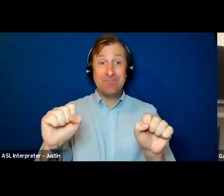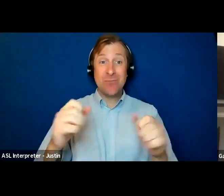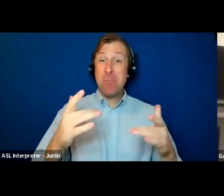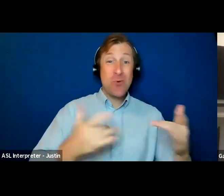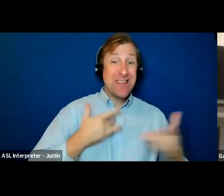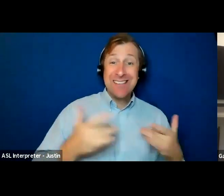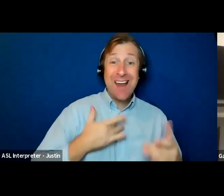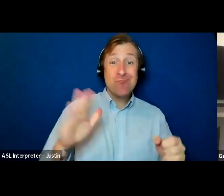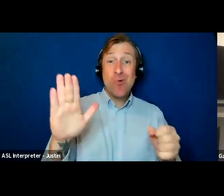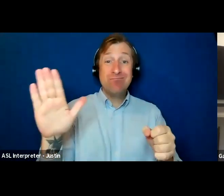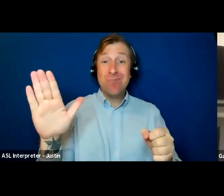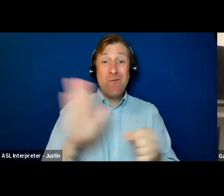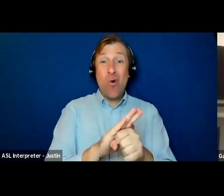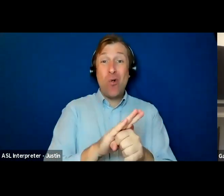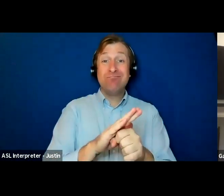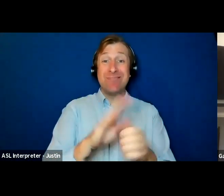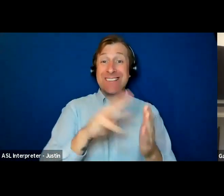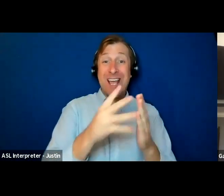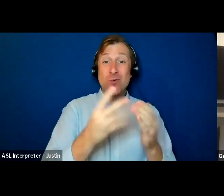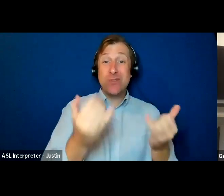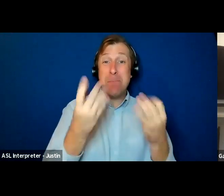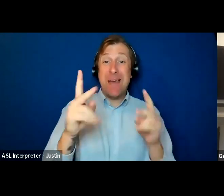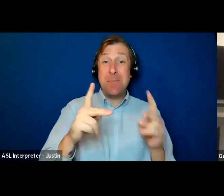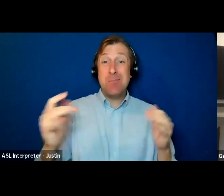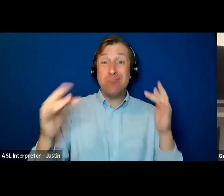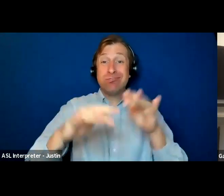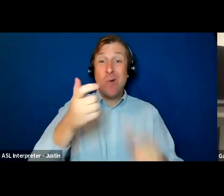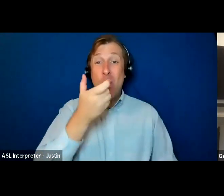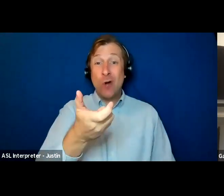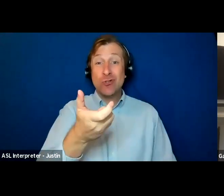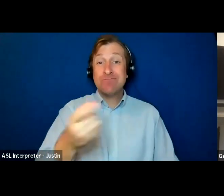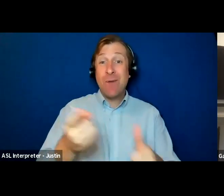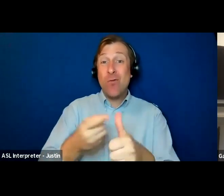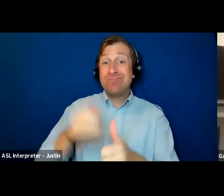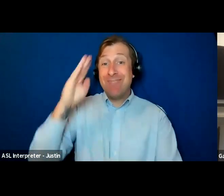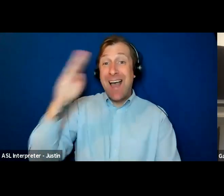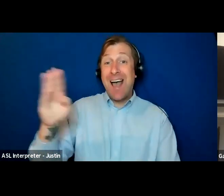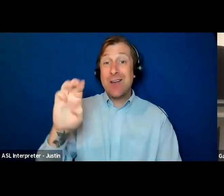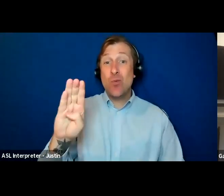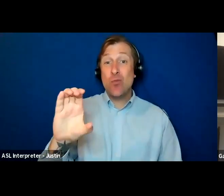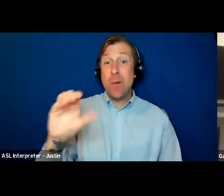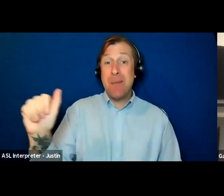First we're being joined by our Executive Vice President, Rebecca Damon. Hi, Rebecca, nice to see you.